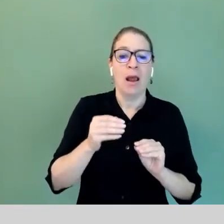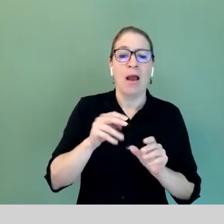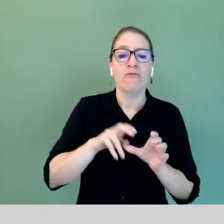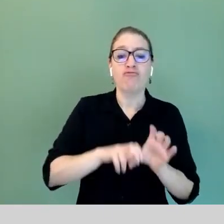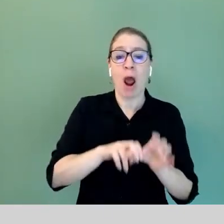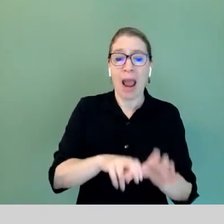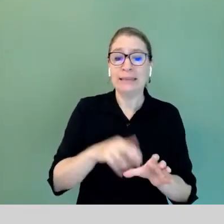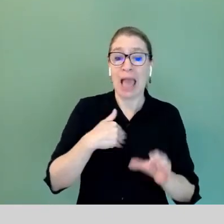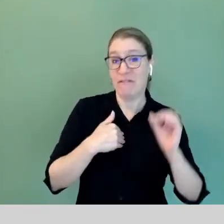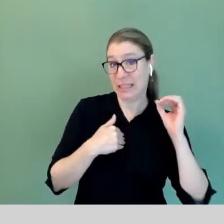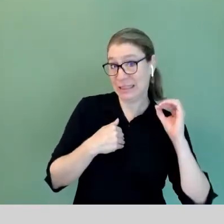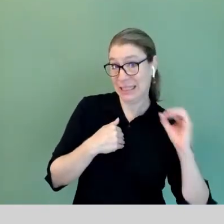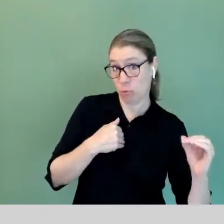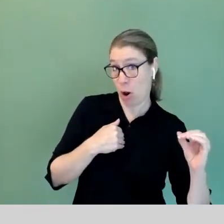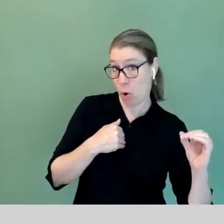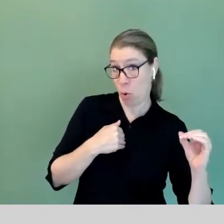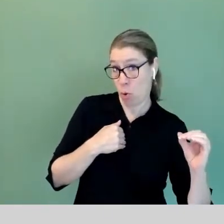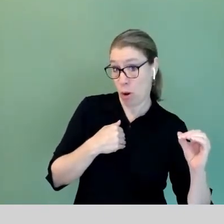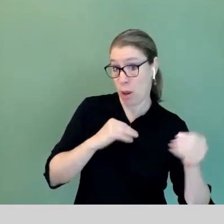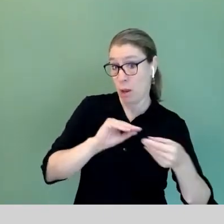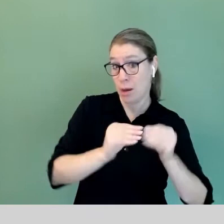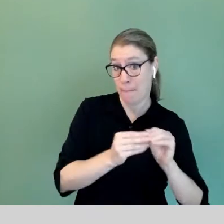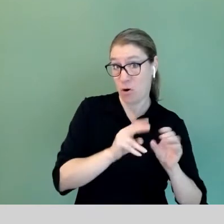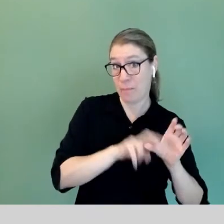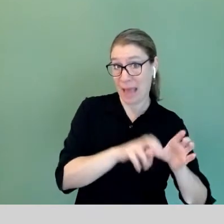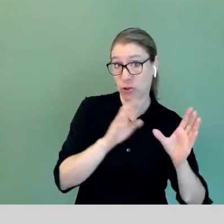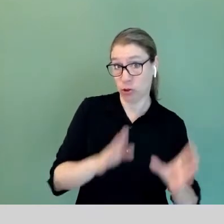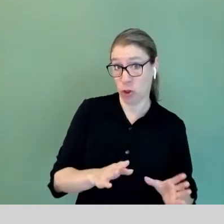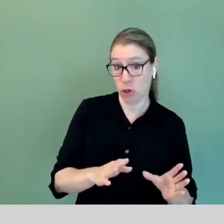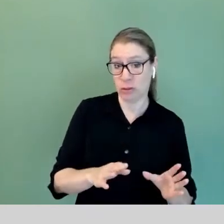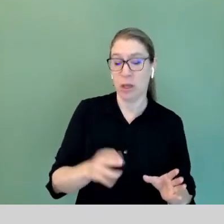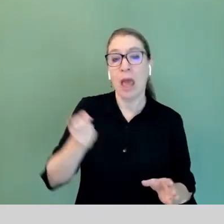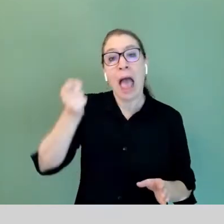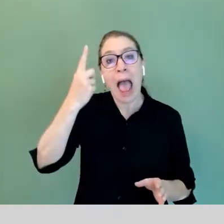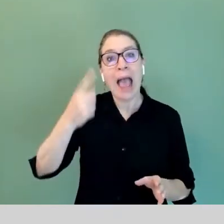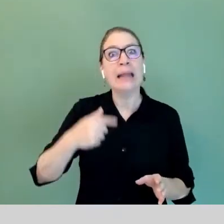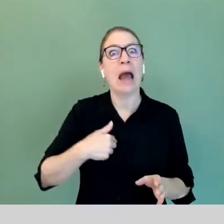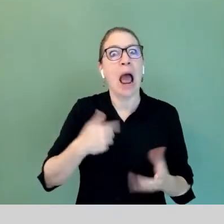and as much as I have doctored this data to look like this,